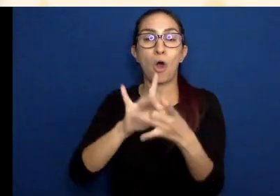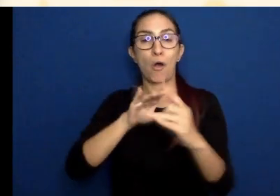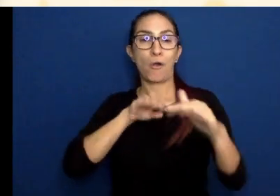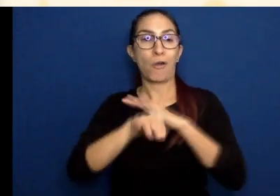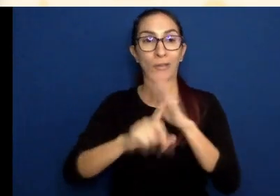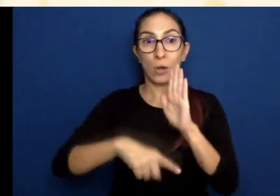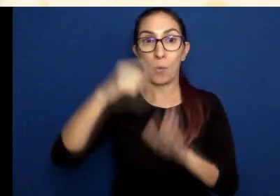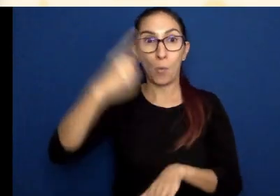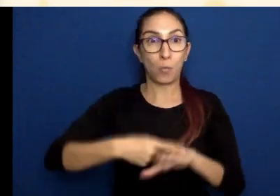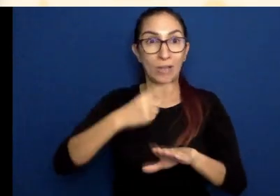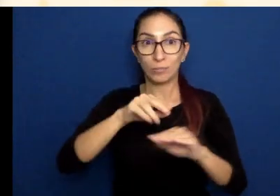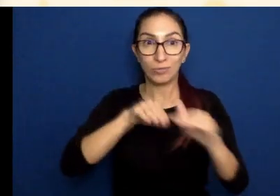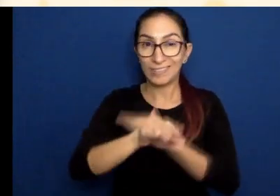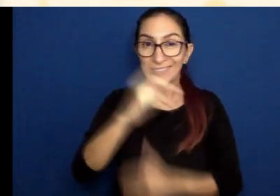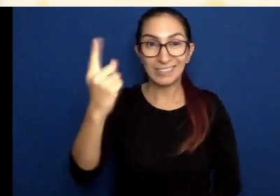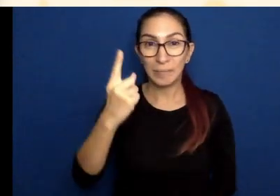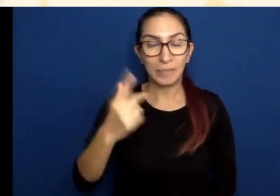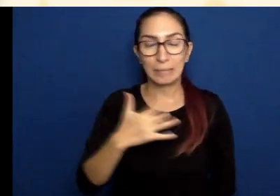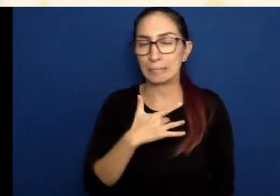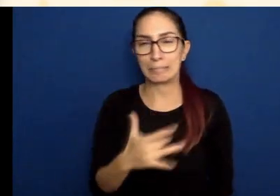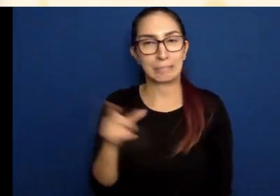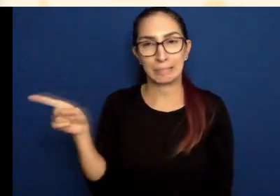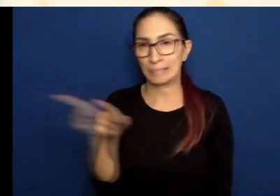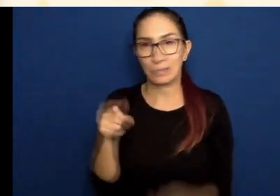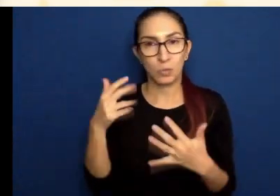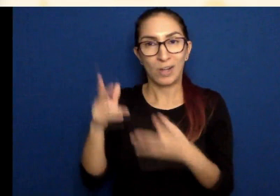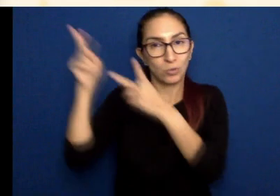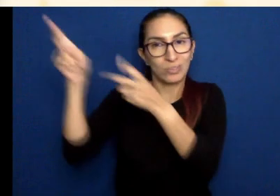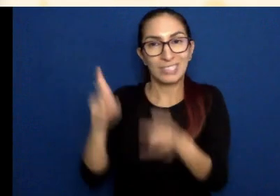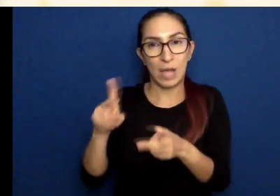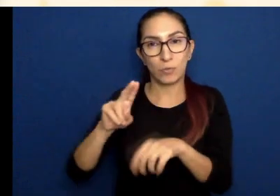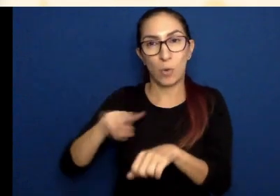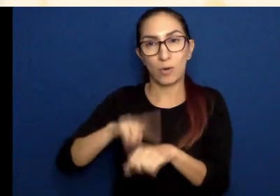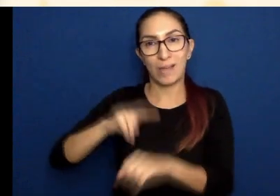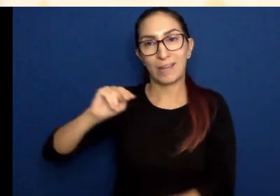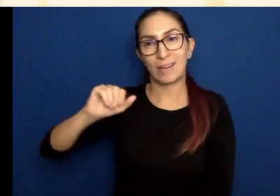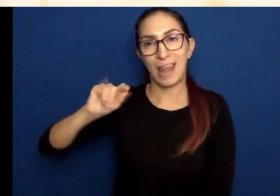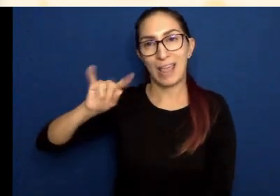to actually download a native app. So that's from a kind of usability perspective.